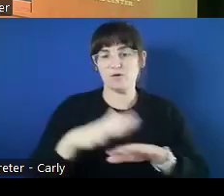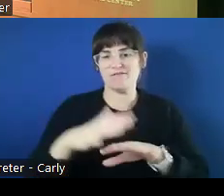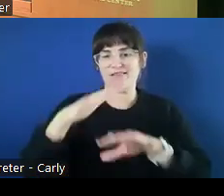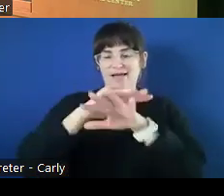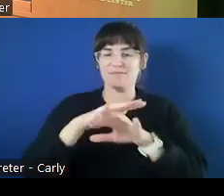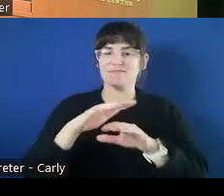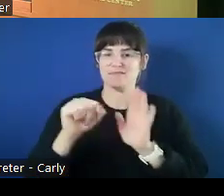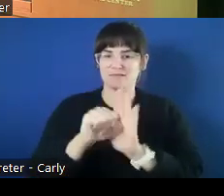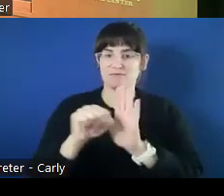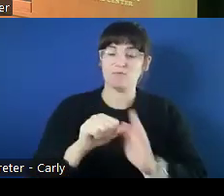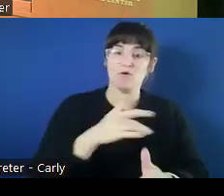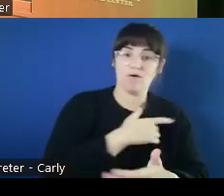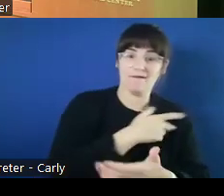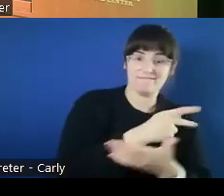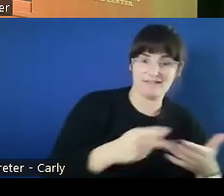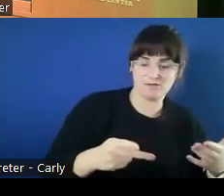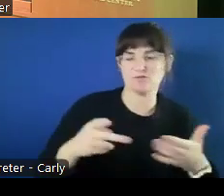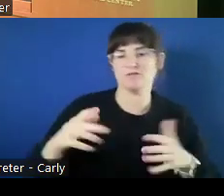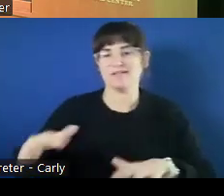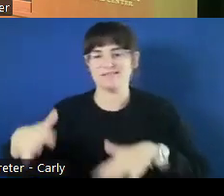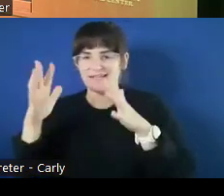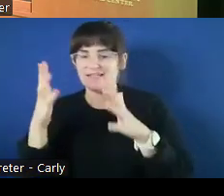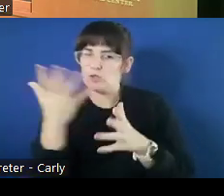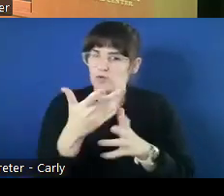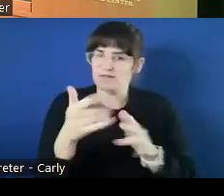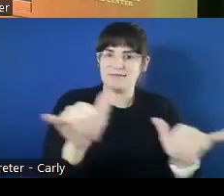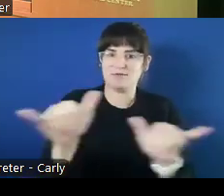heart failure symptoms uh which I think can also make it just really hard to to see the